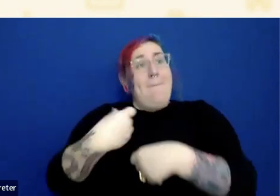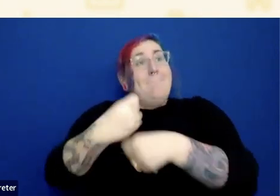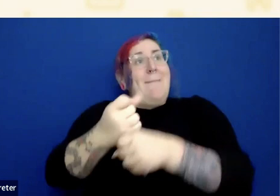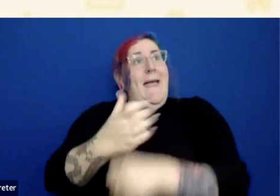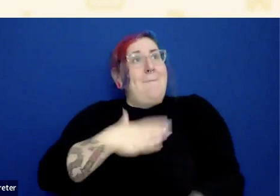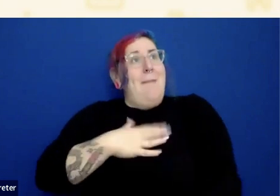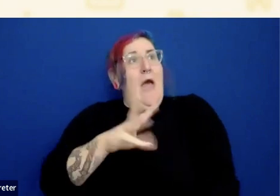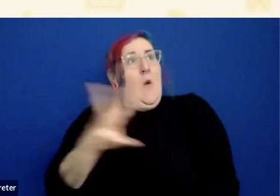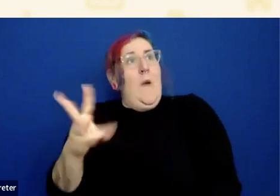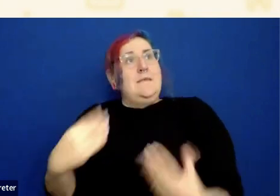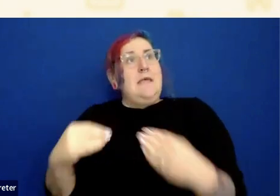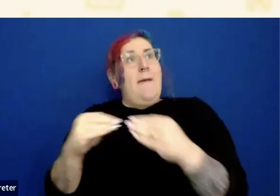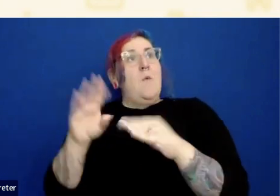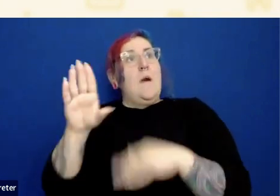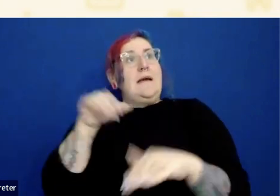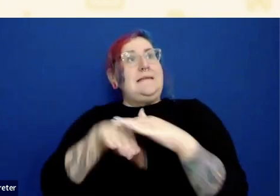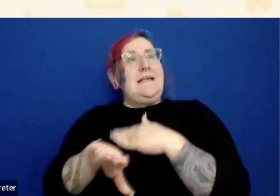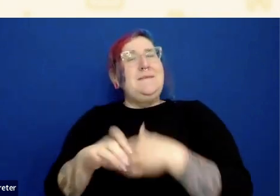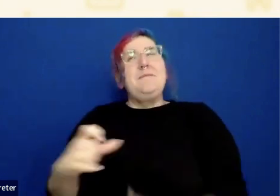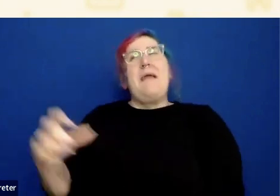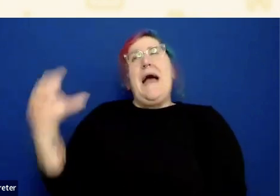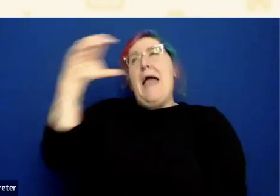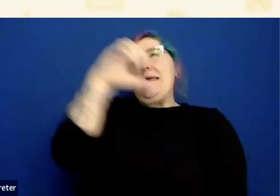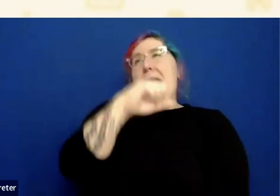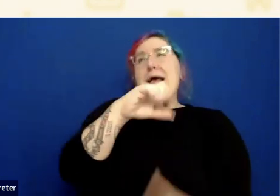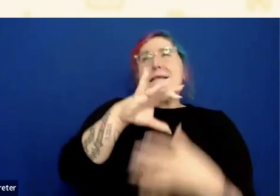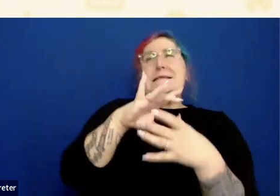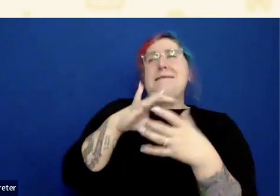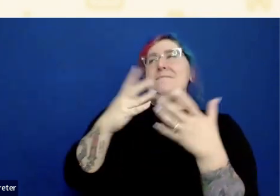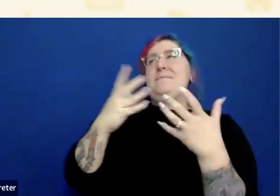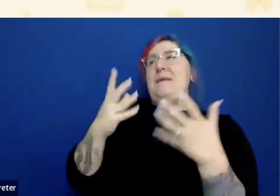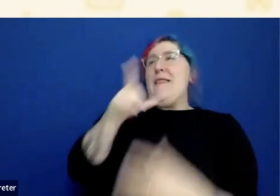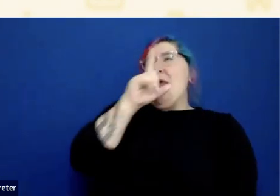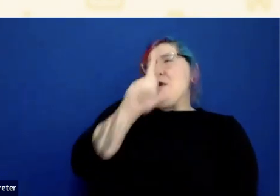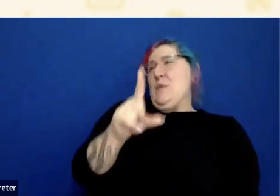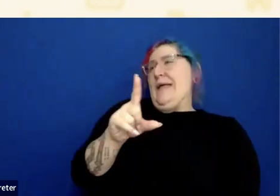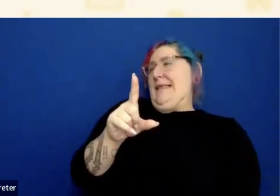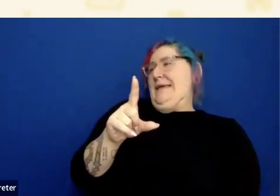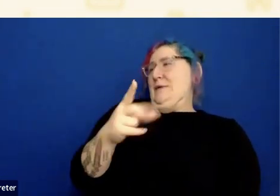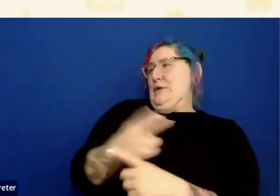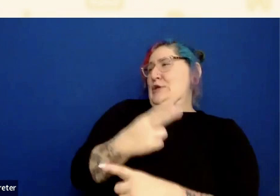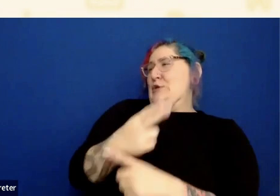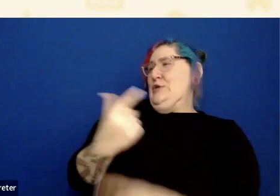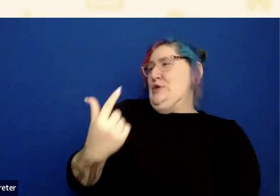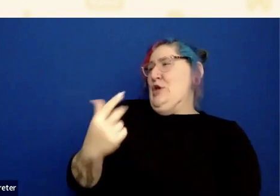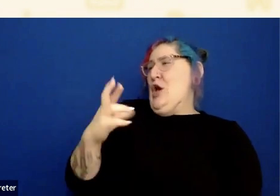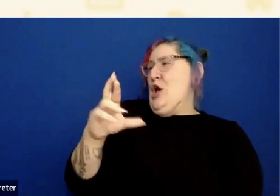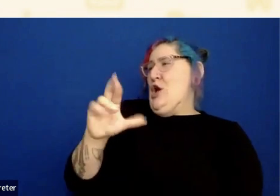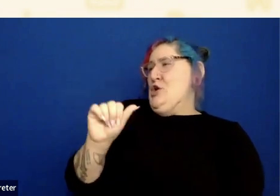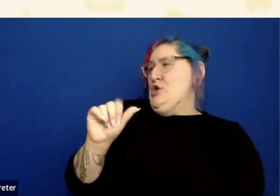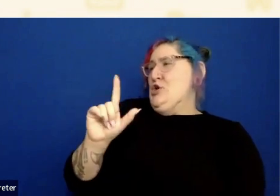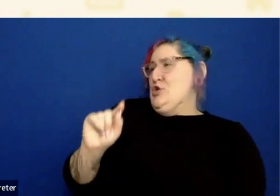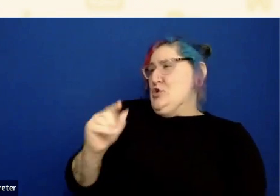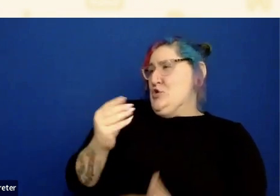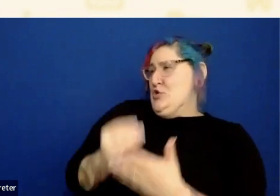in the form of grants. Do you know anything? No. It feels like it's the sort of thing